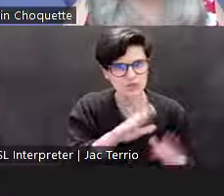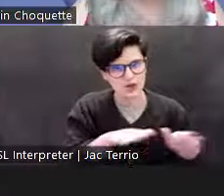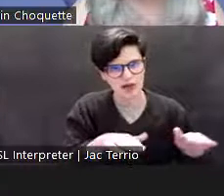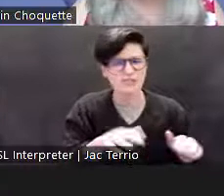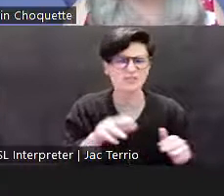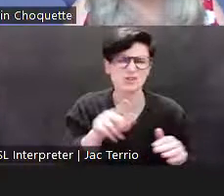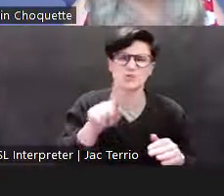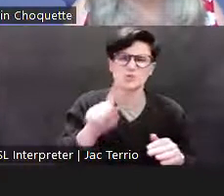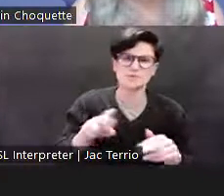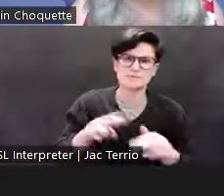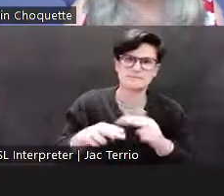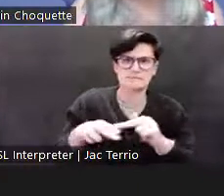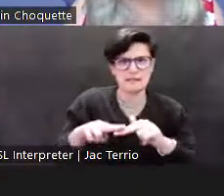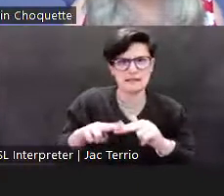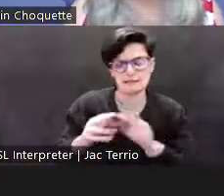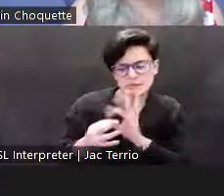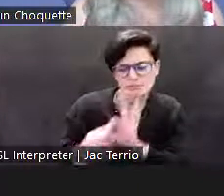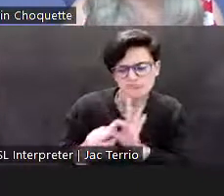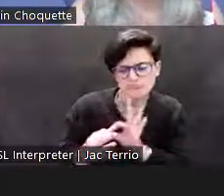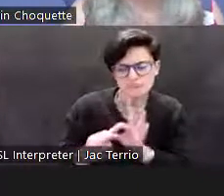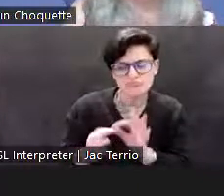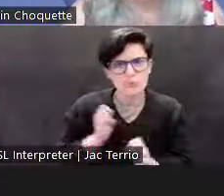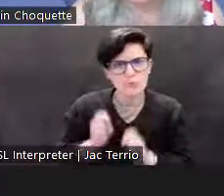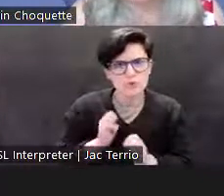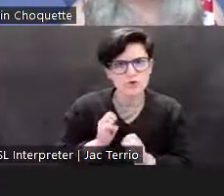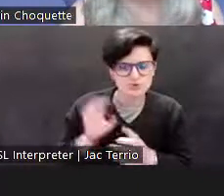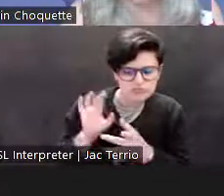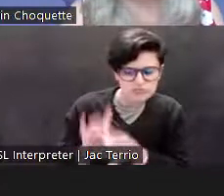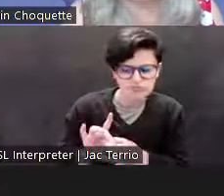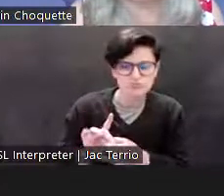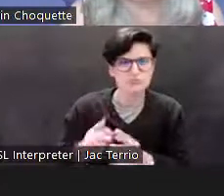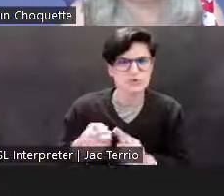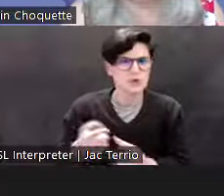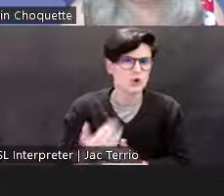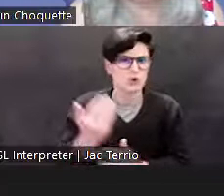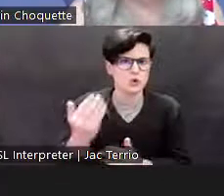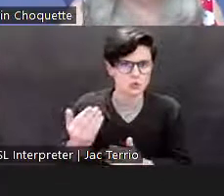baby or new child. 15:44:35 Both parents can take bonding leave.